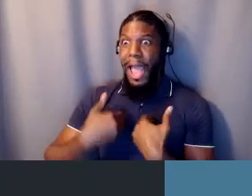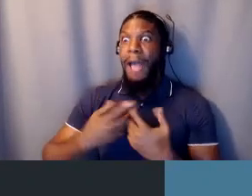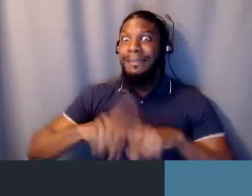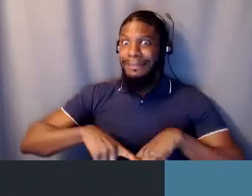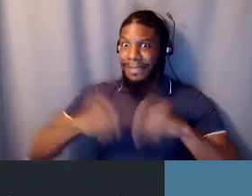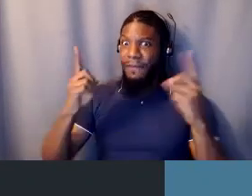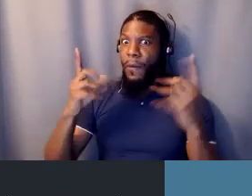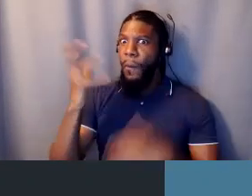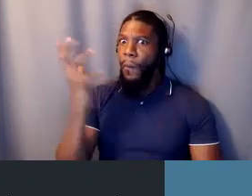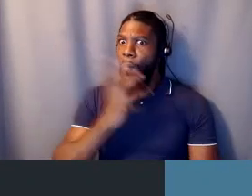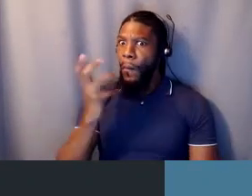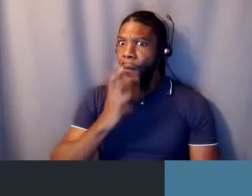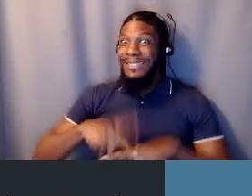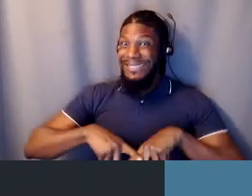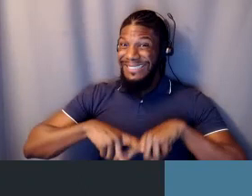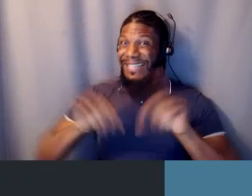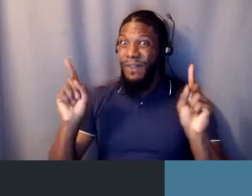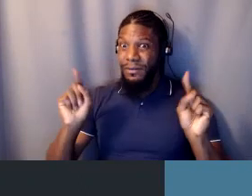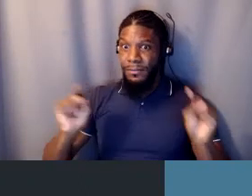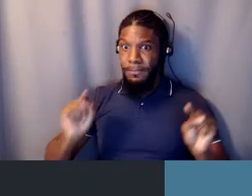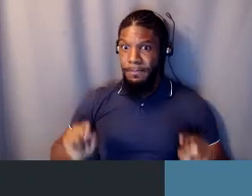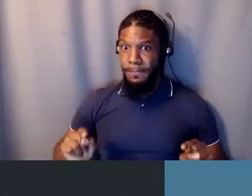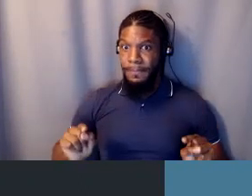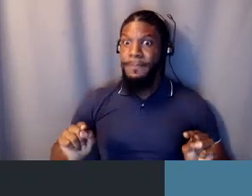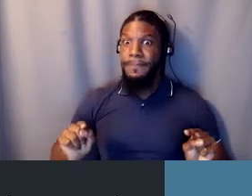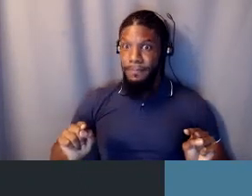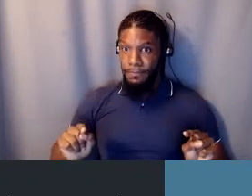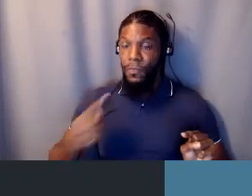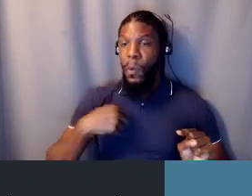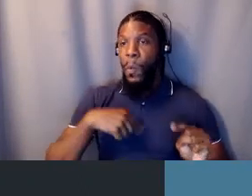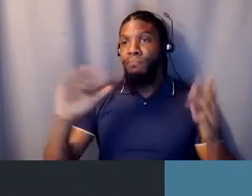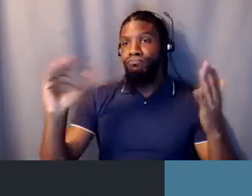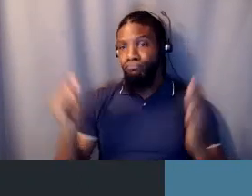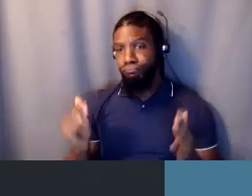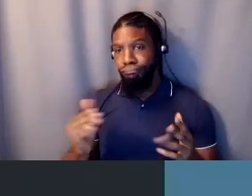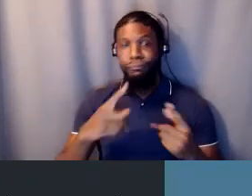As we surveyed those participating in online services,